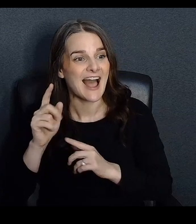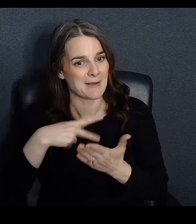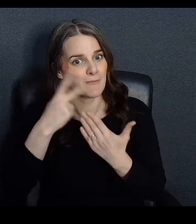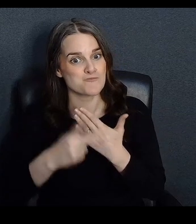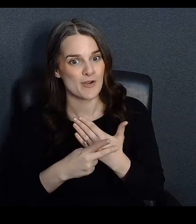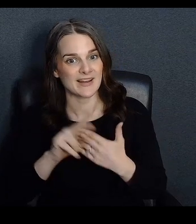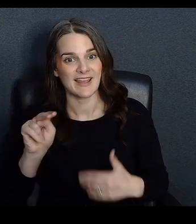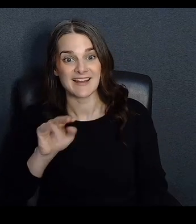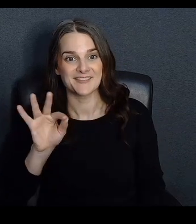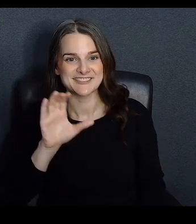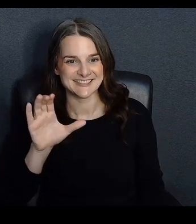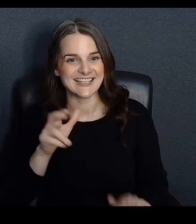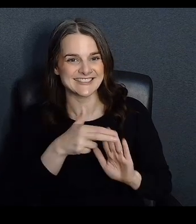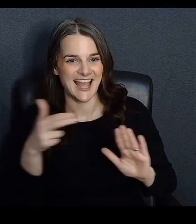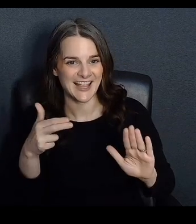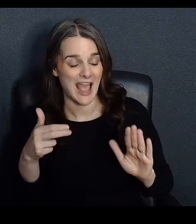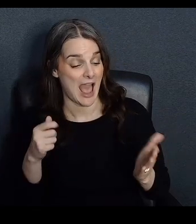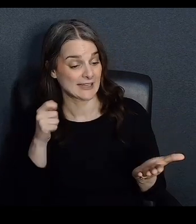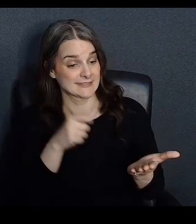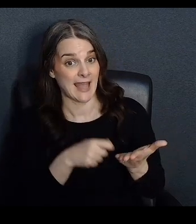So I can program an NFC tag that when I tap it,